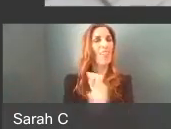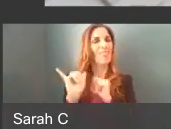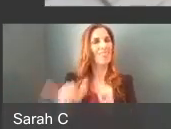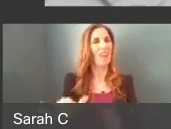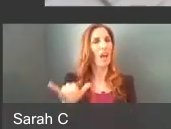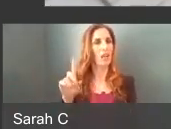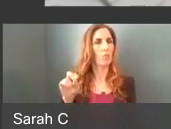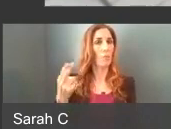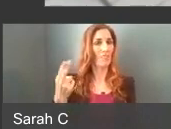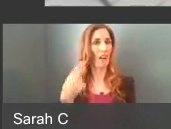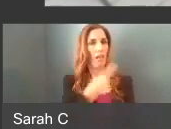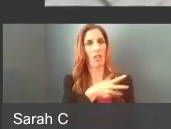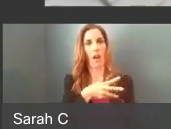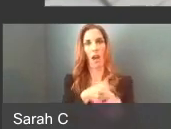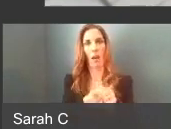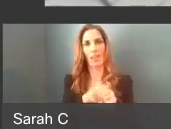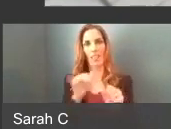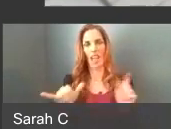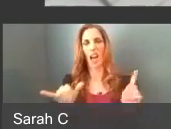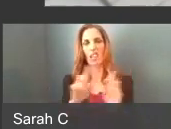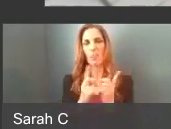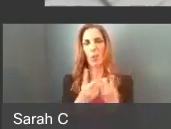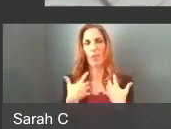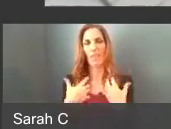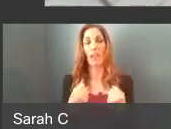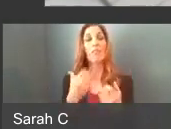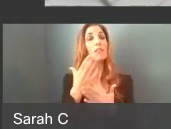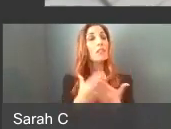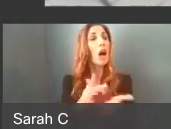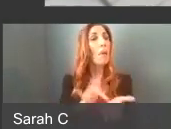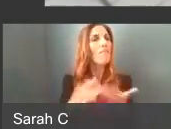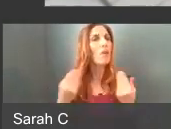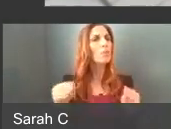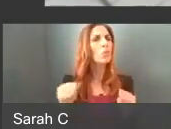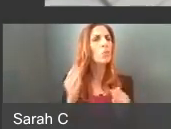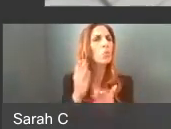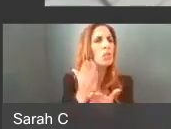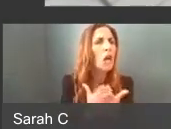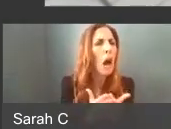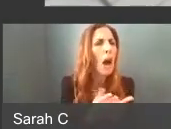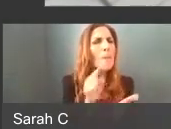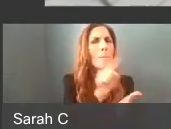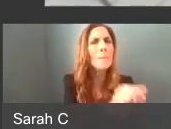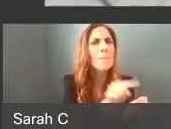and there are pharmacies, some, a handful, that are getting vaccine in our County.